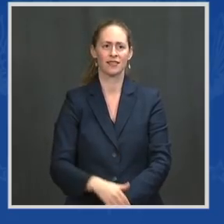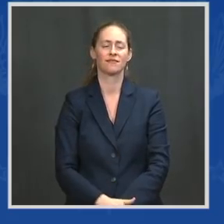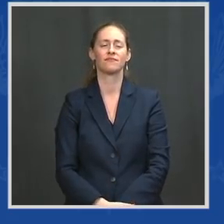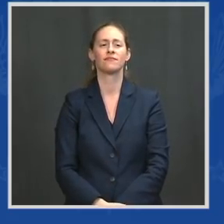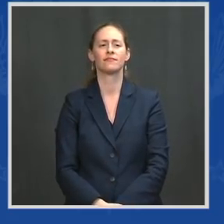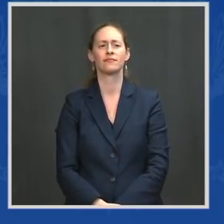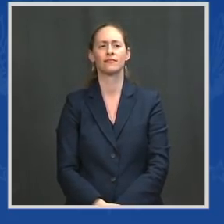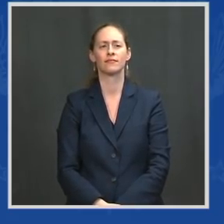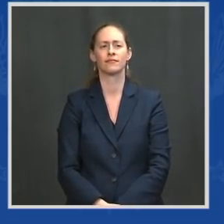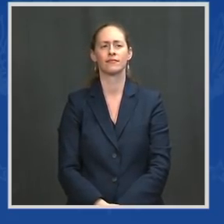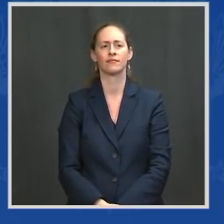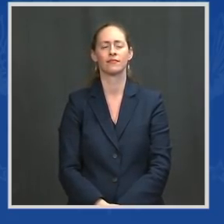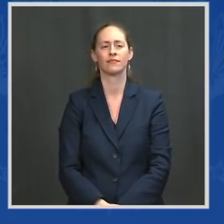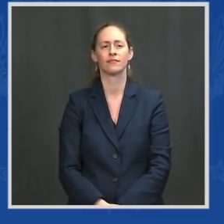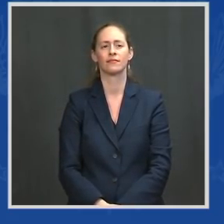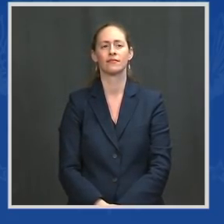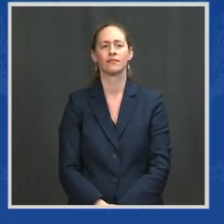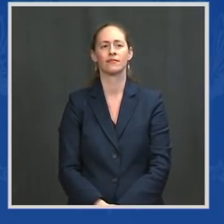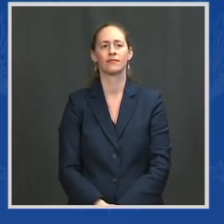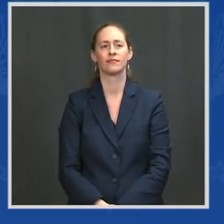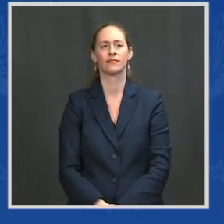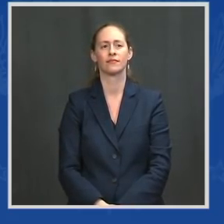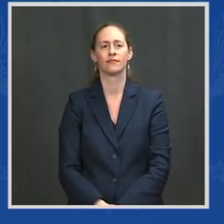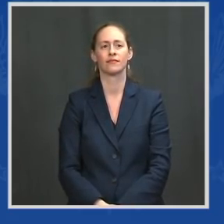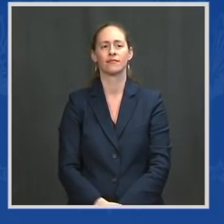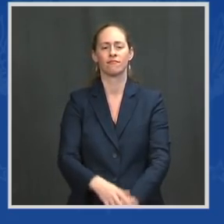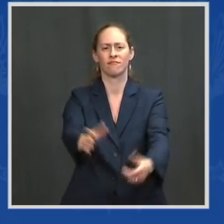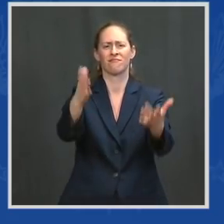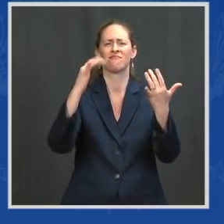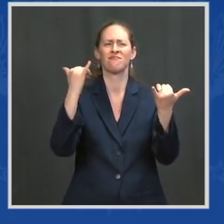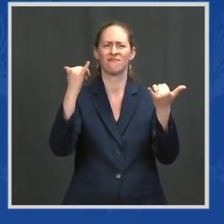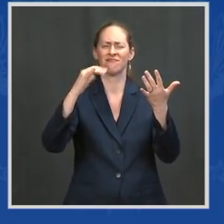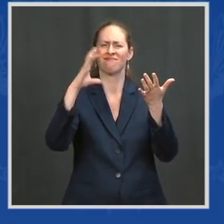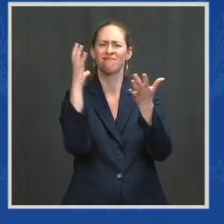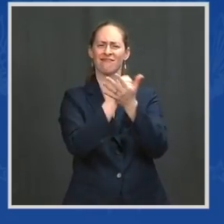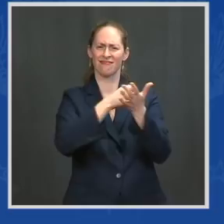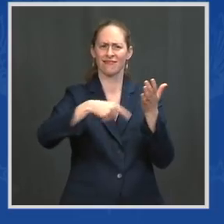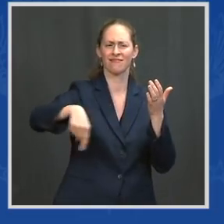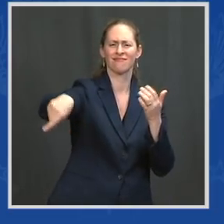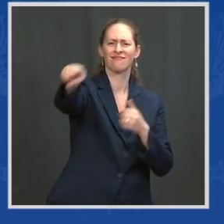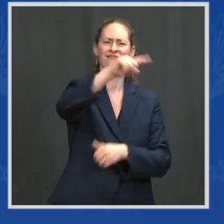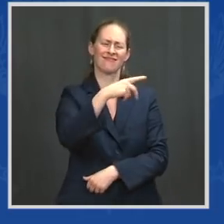please get your COVID-19 vaccination. They're safe, they're effective,